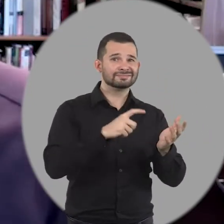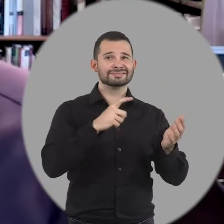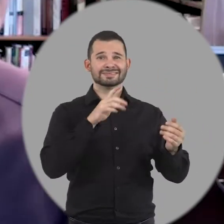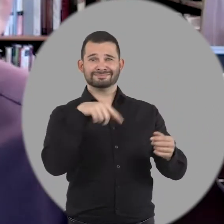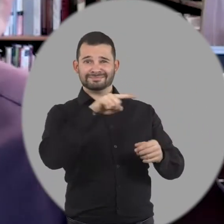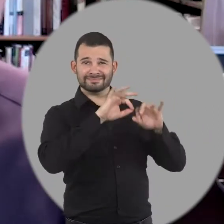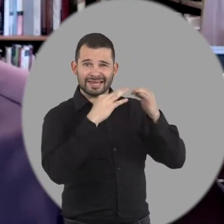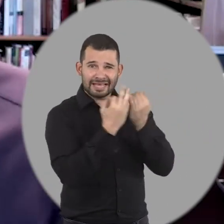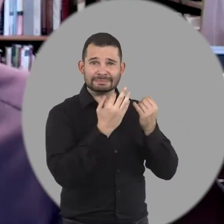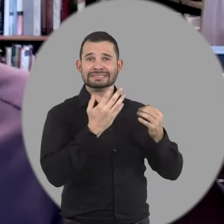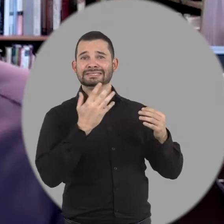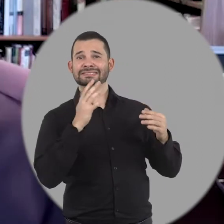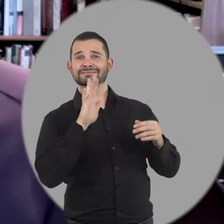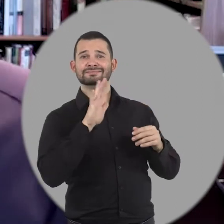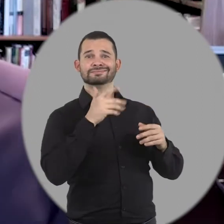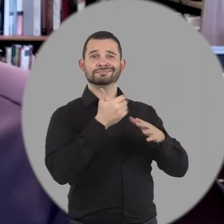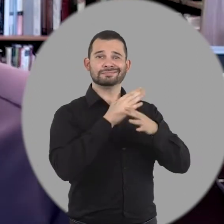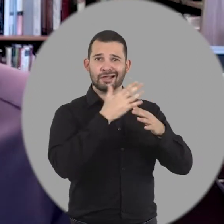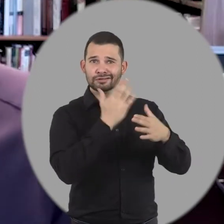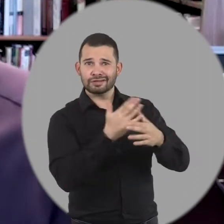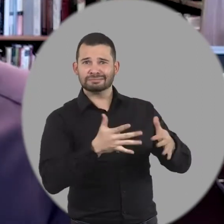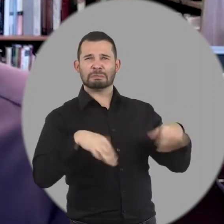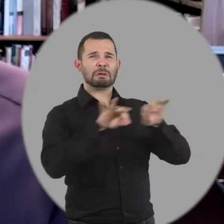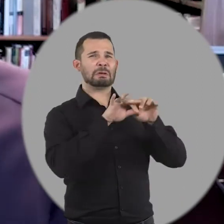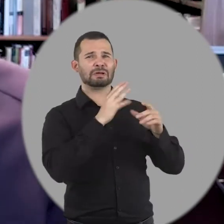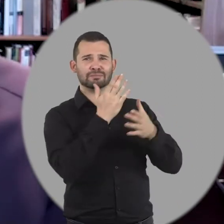are an essential part of the care team when a person with a disability goes into a hospital.